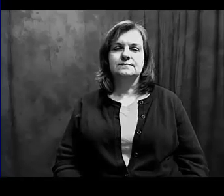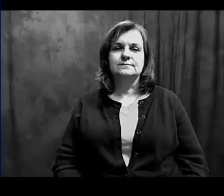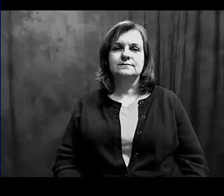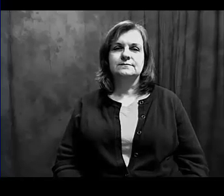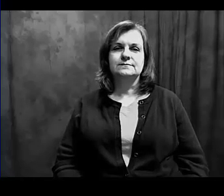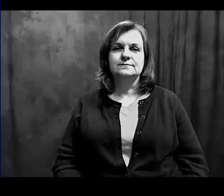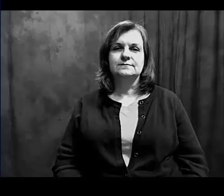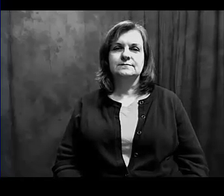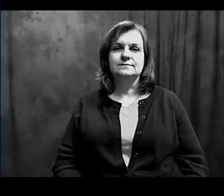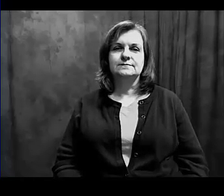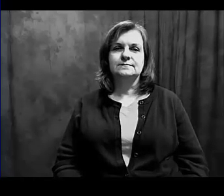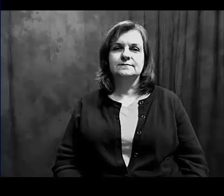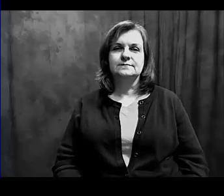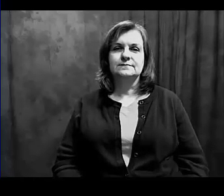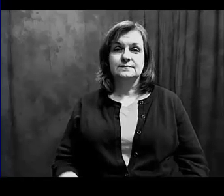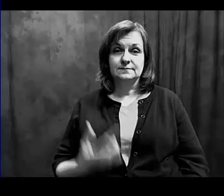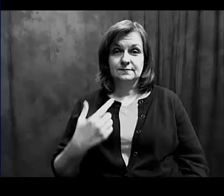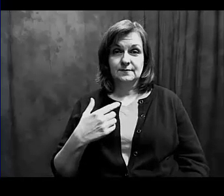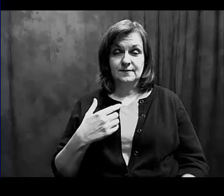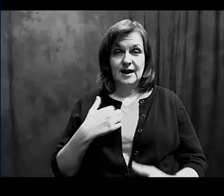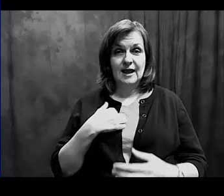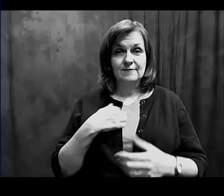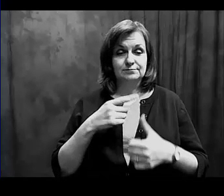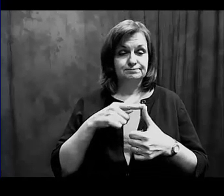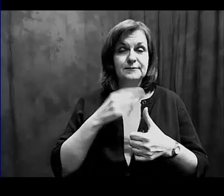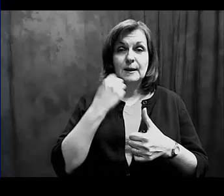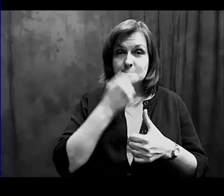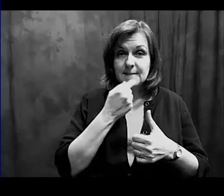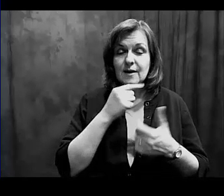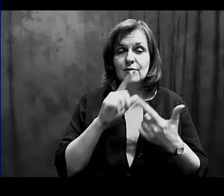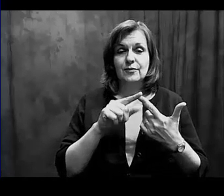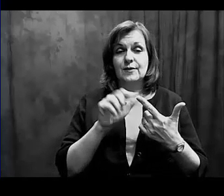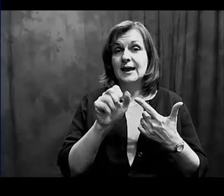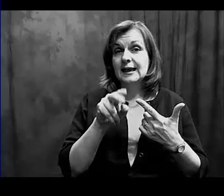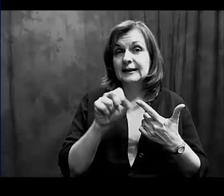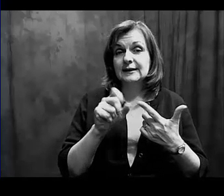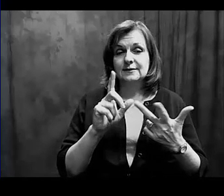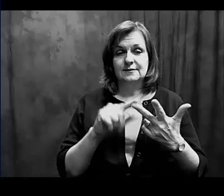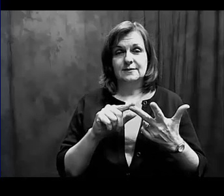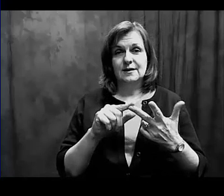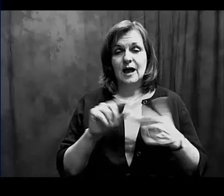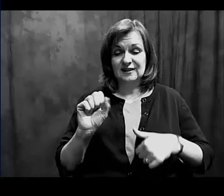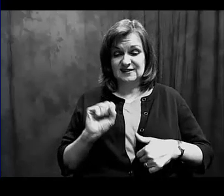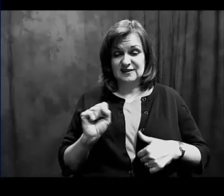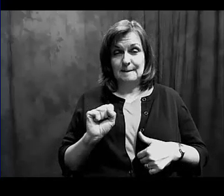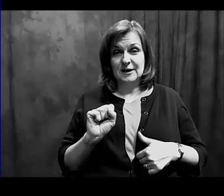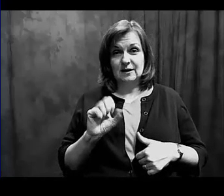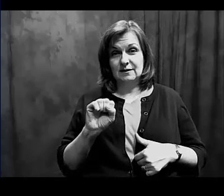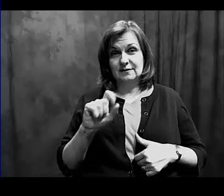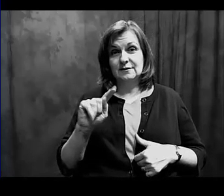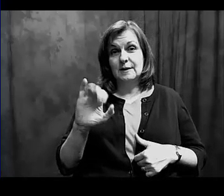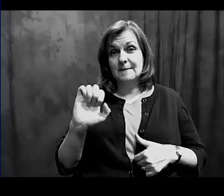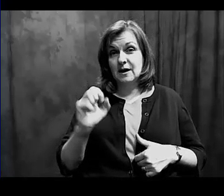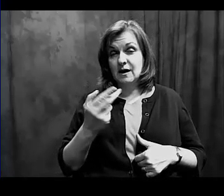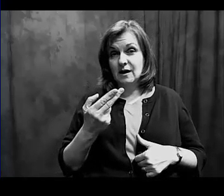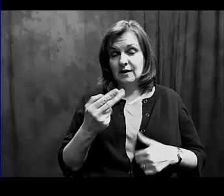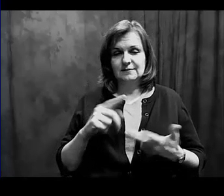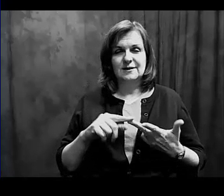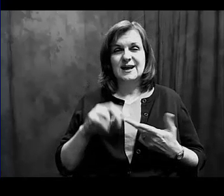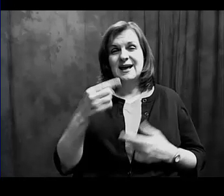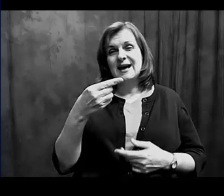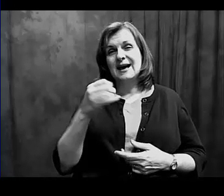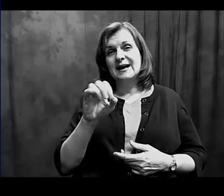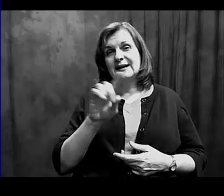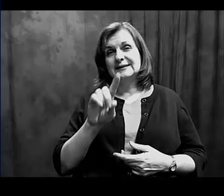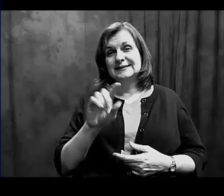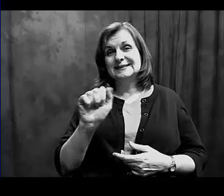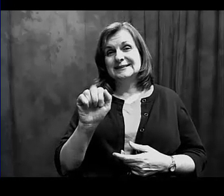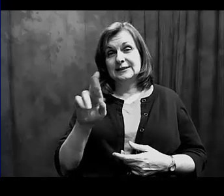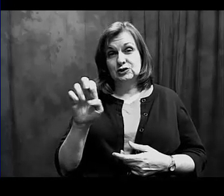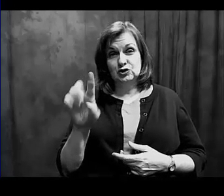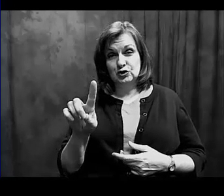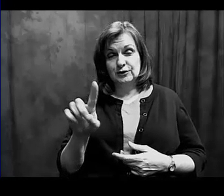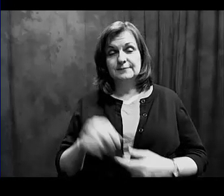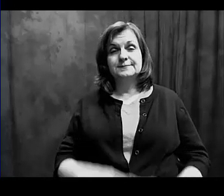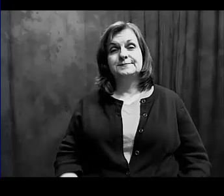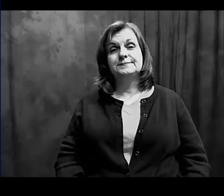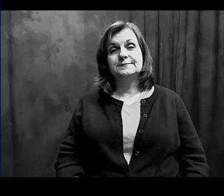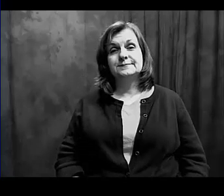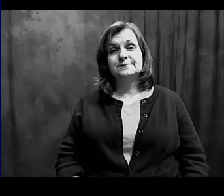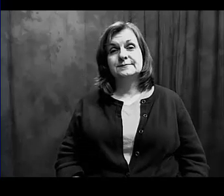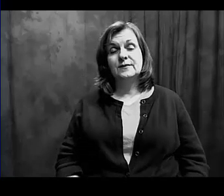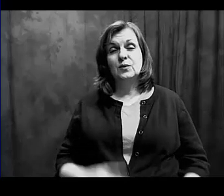not only do we have a mouth and an anus but we start adding other things! we add a stomach we had something known as a